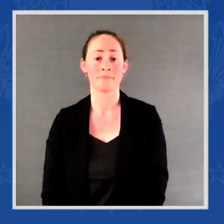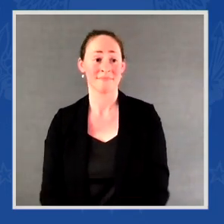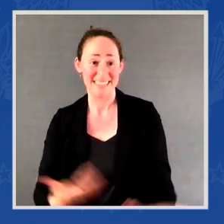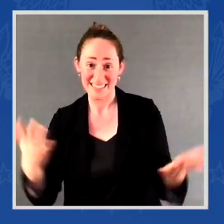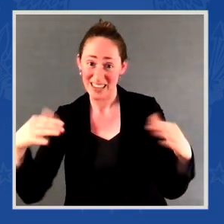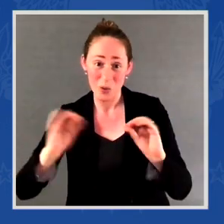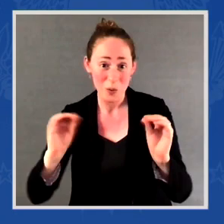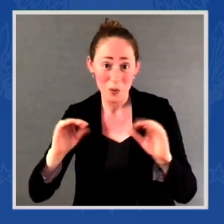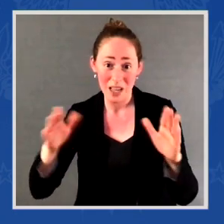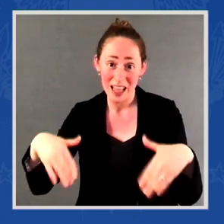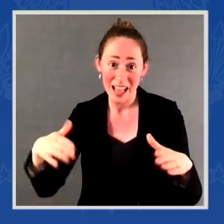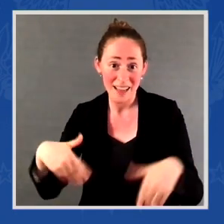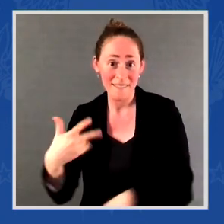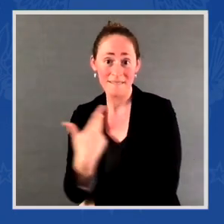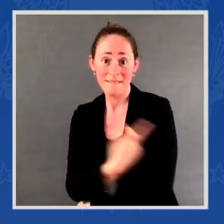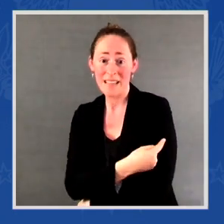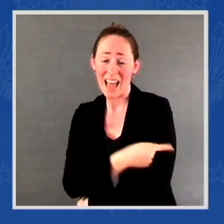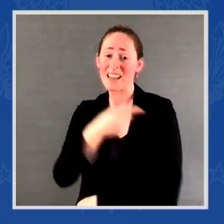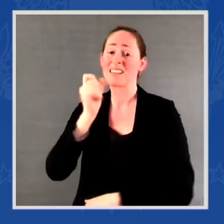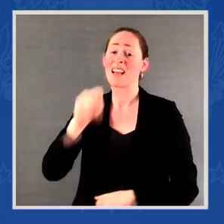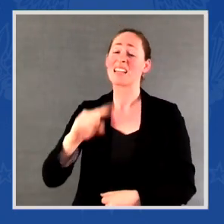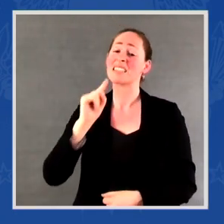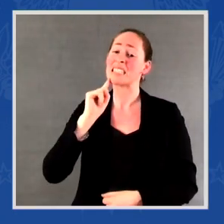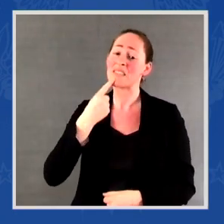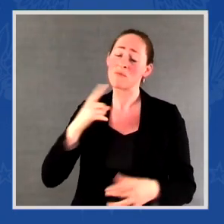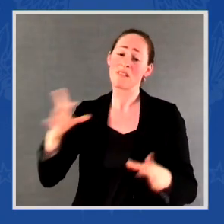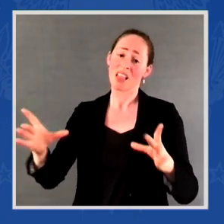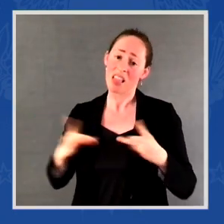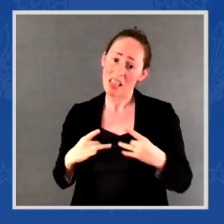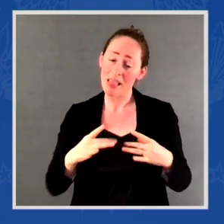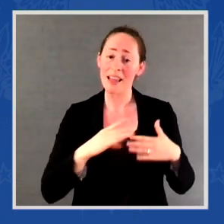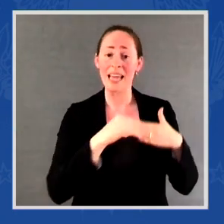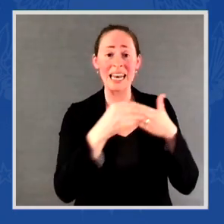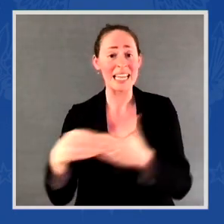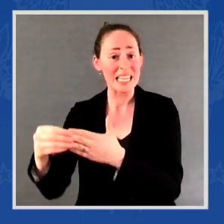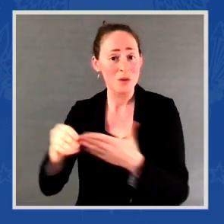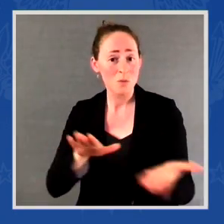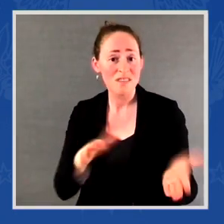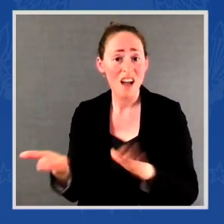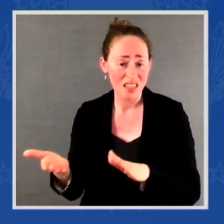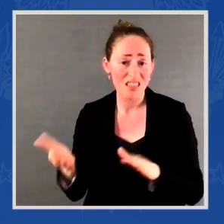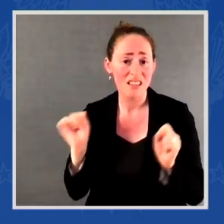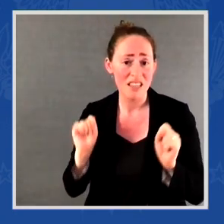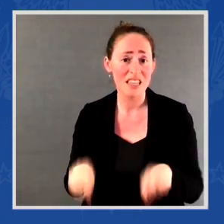That's just a fact. And this new, dangerous variant that continues to emerge --